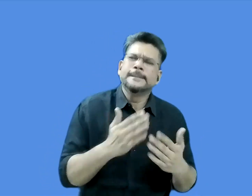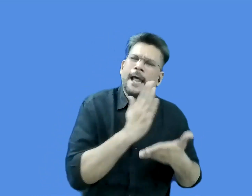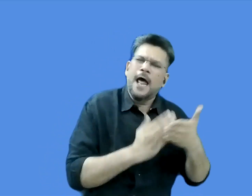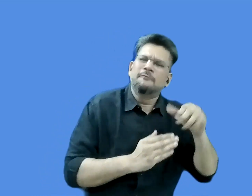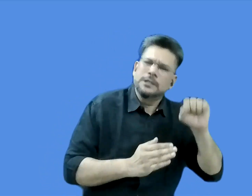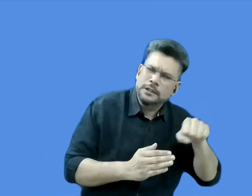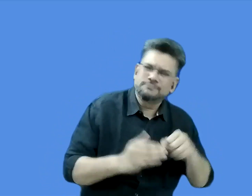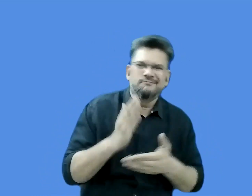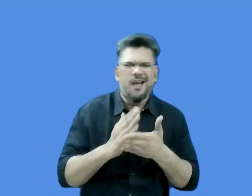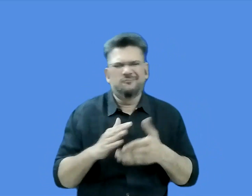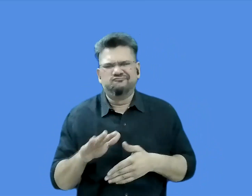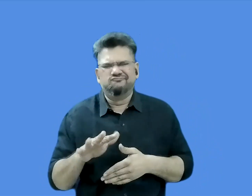. I would say yes, no, that's the